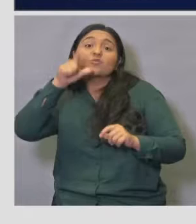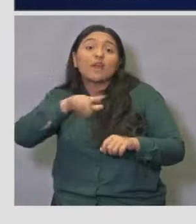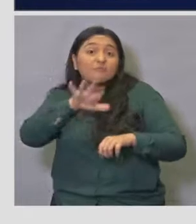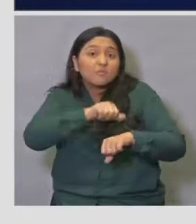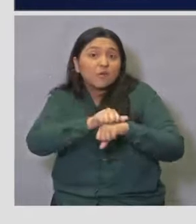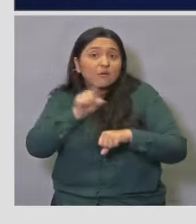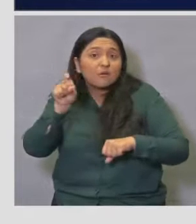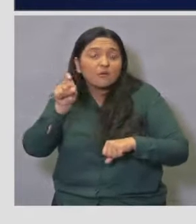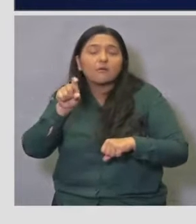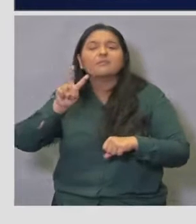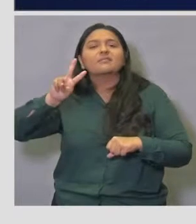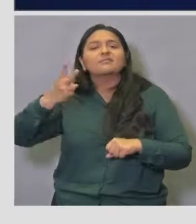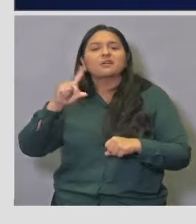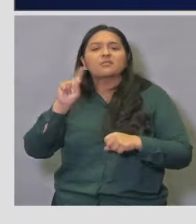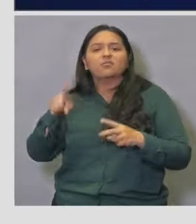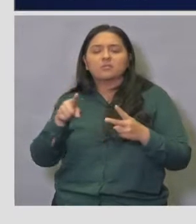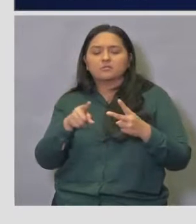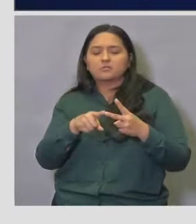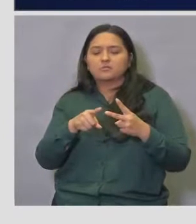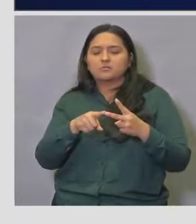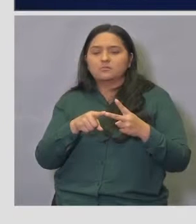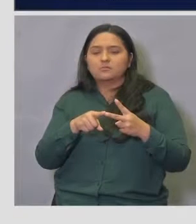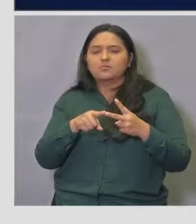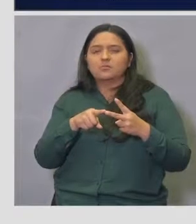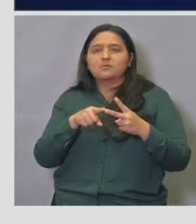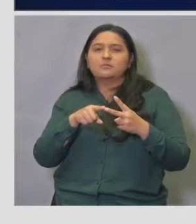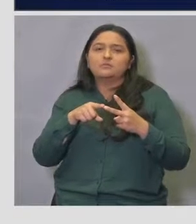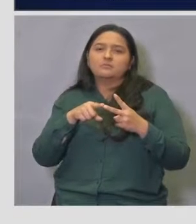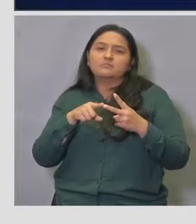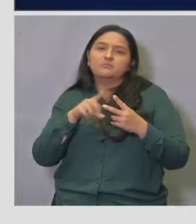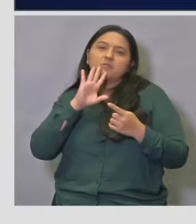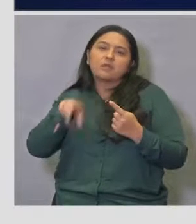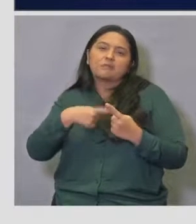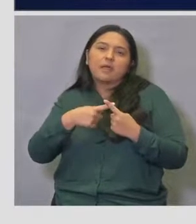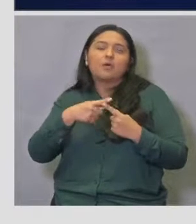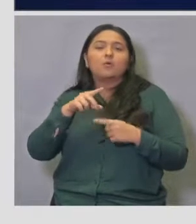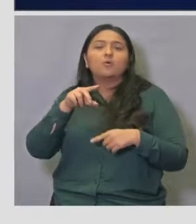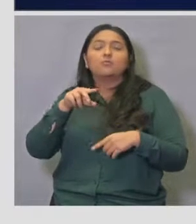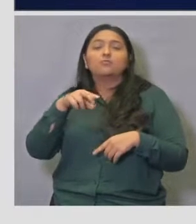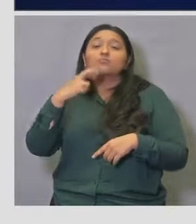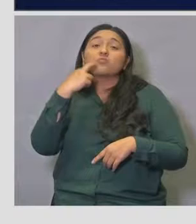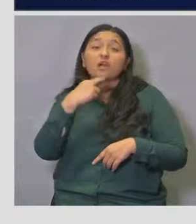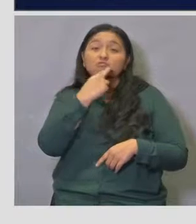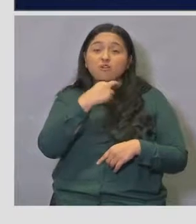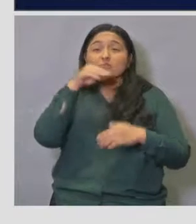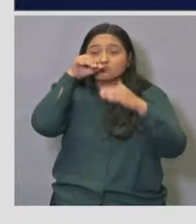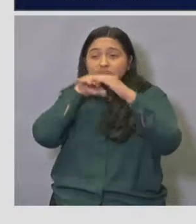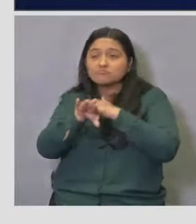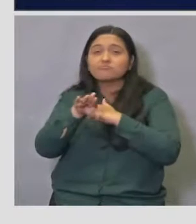YOU ARE NOT SEEING AS MANY PEOPLE NEEDING THE APPOINTMENTS? THE SECOND QUESTION IS WITH